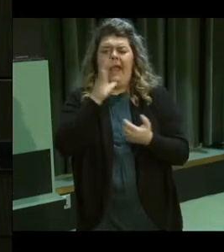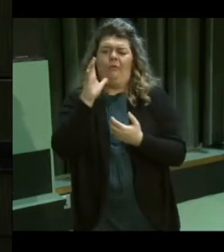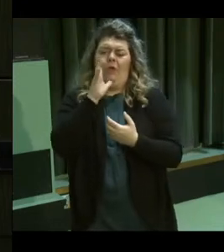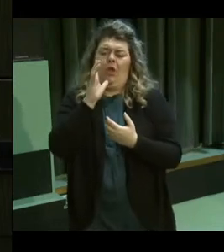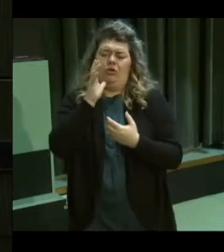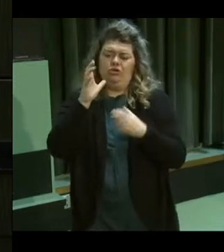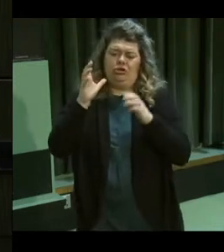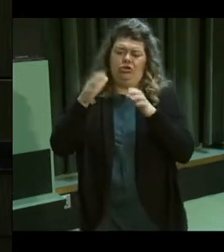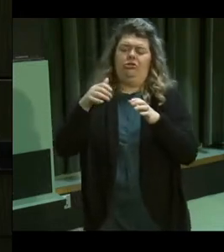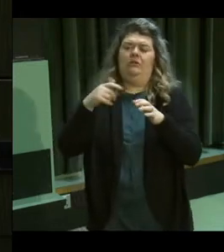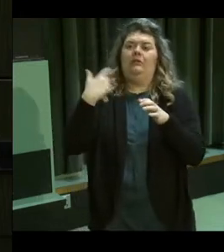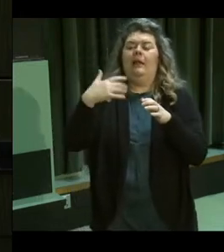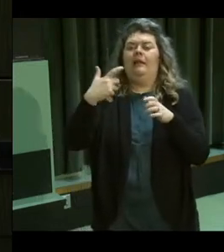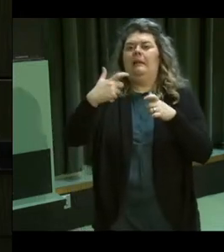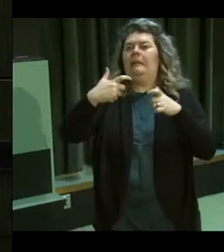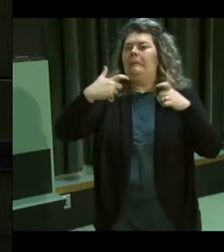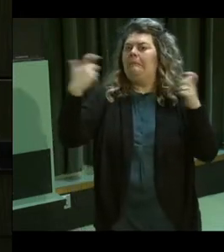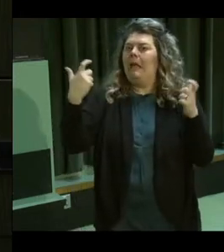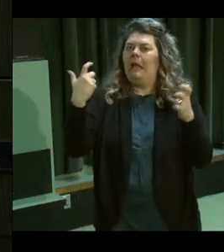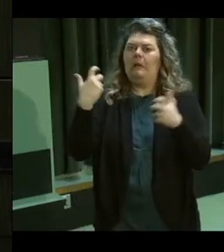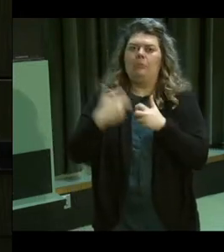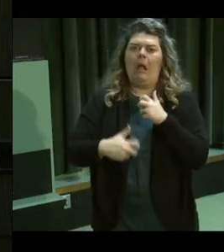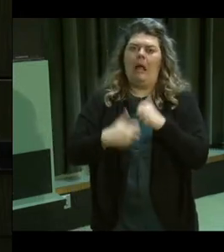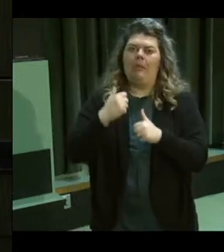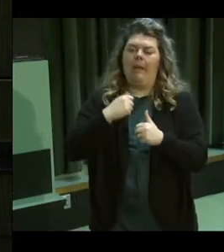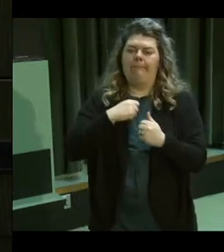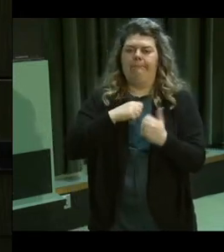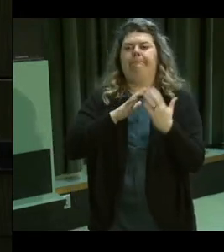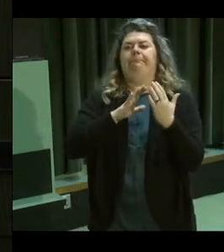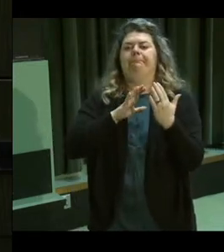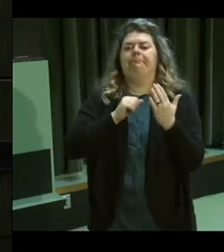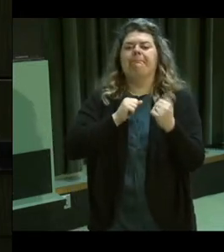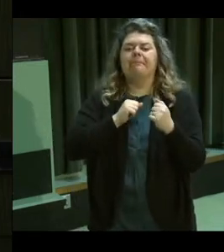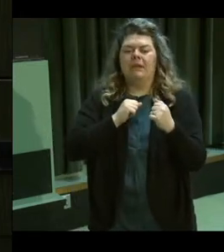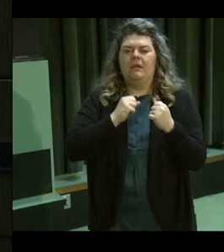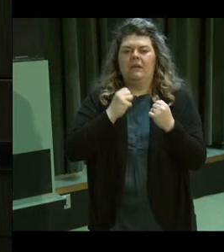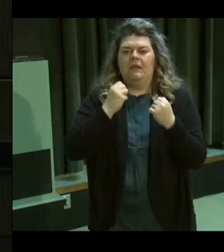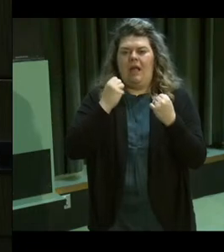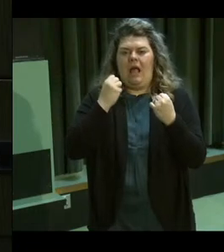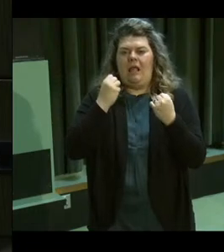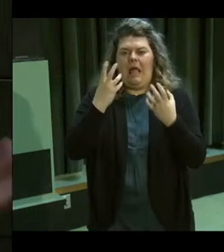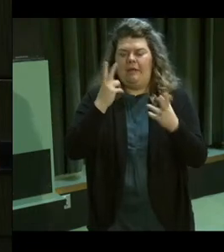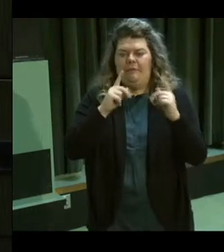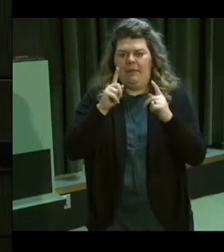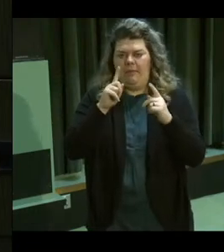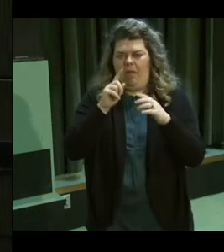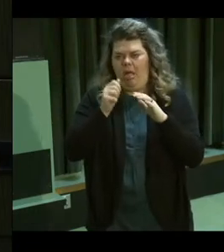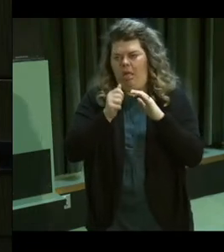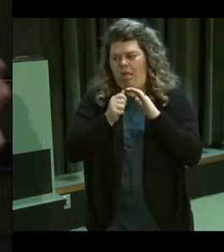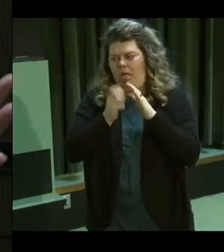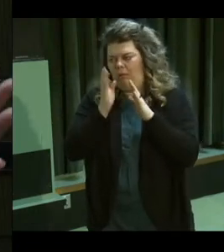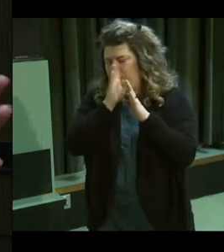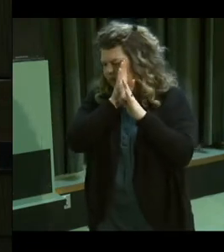is just such a huge issue that